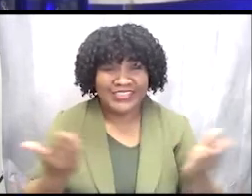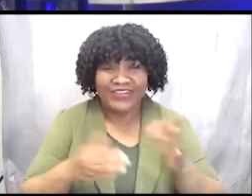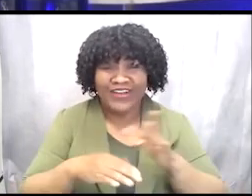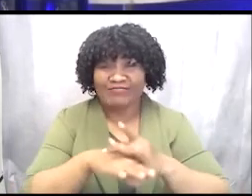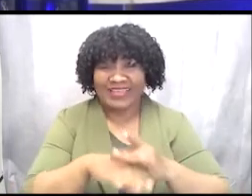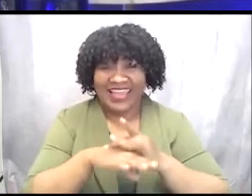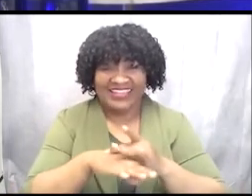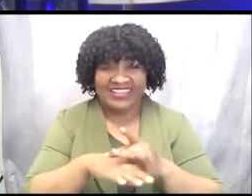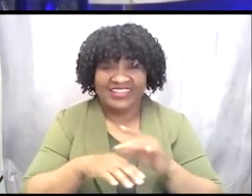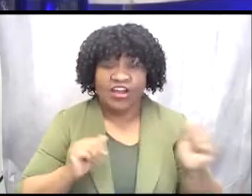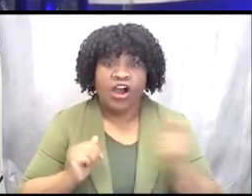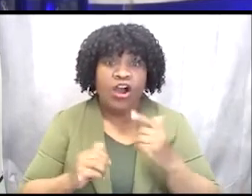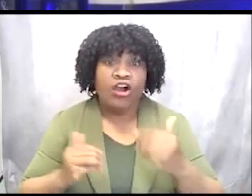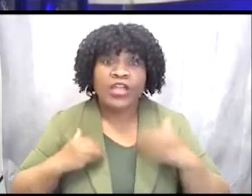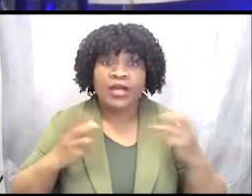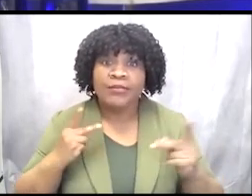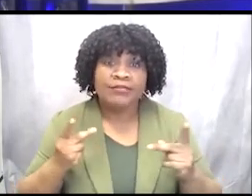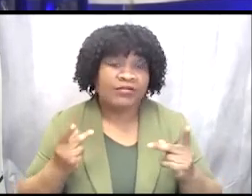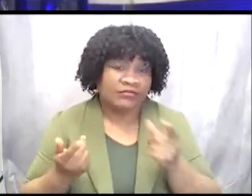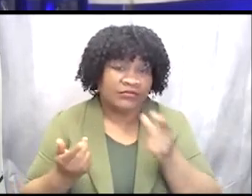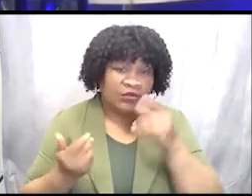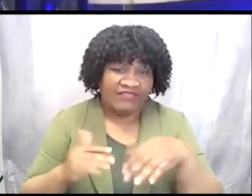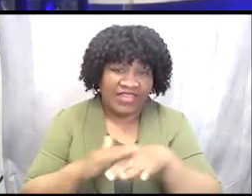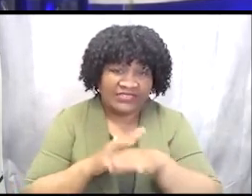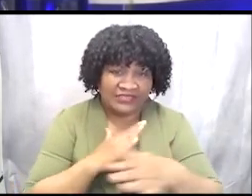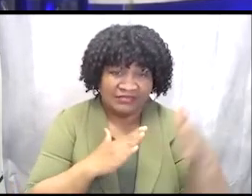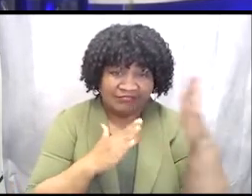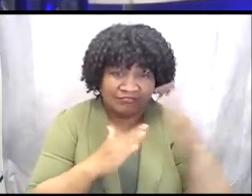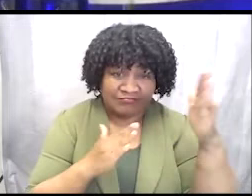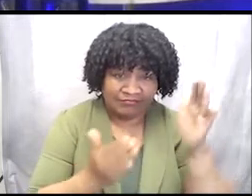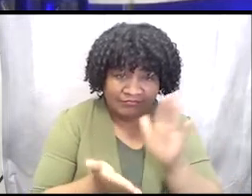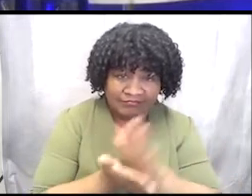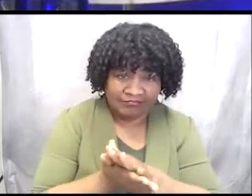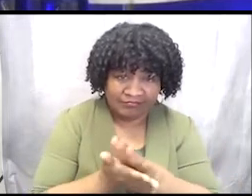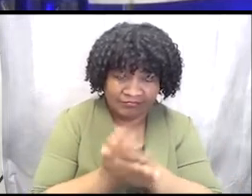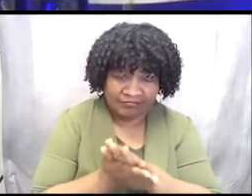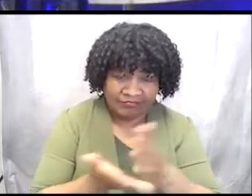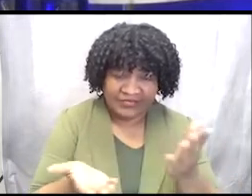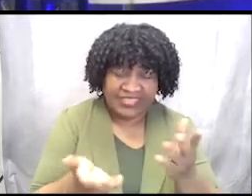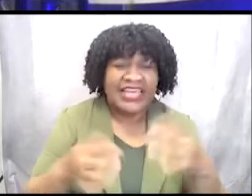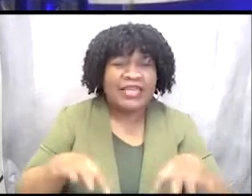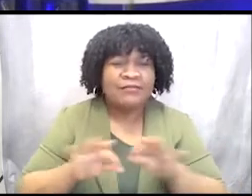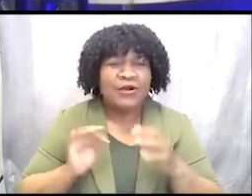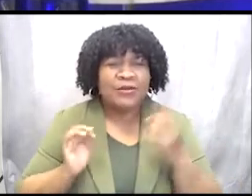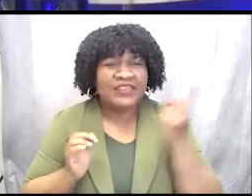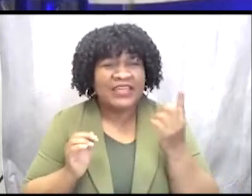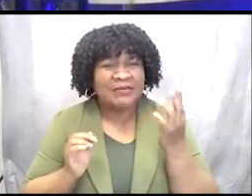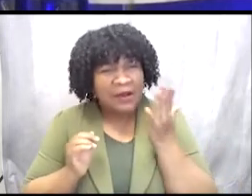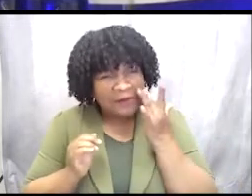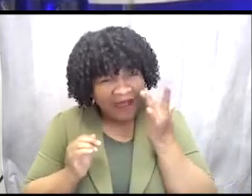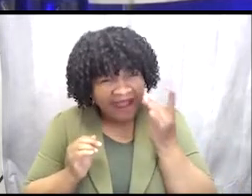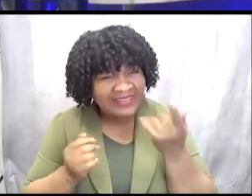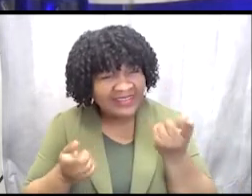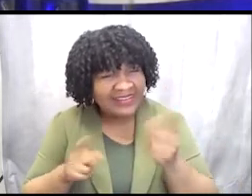but all young people don't have access to that. And so we have to think about, well, why is that?